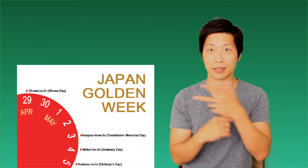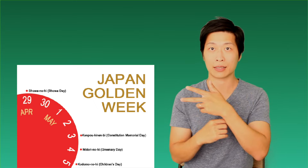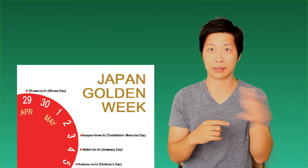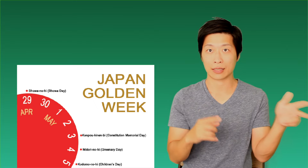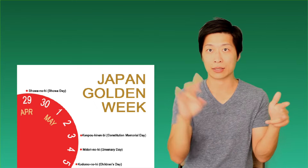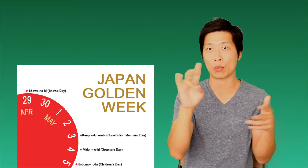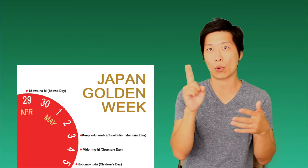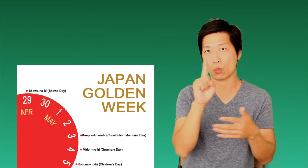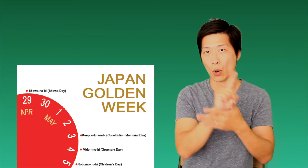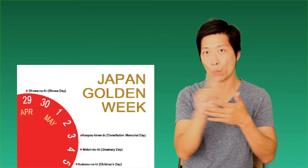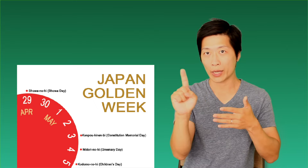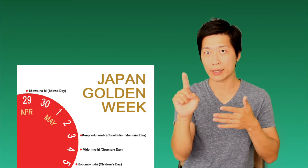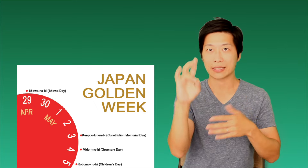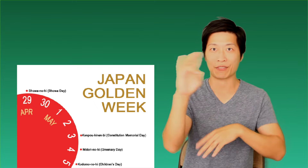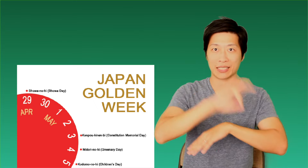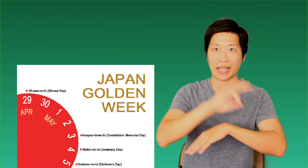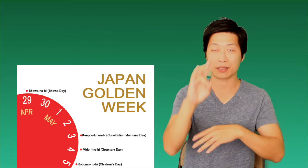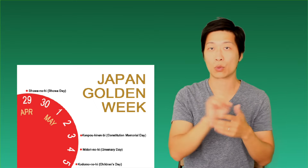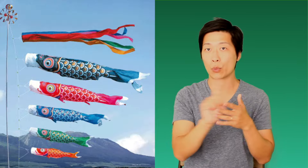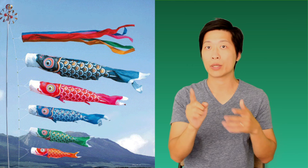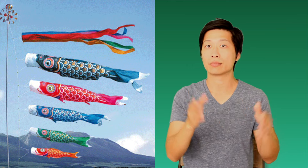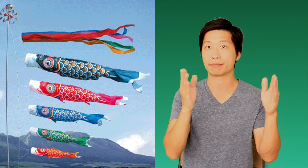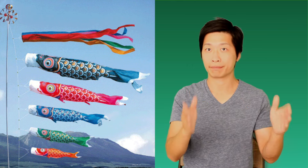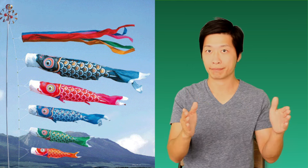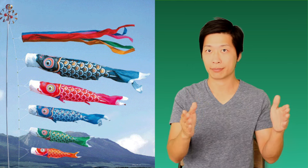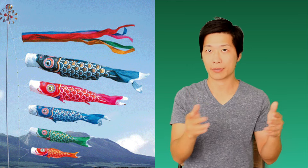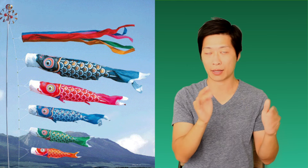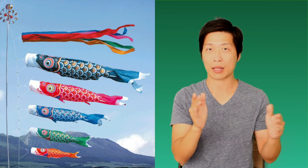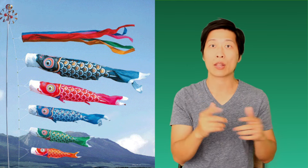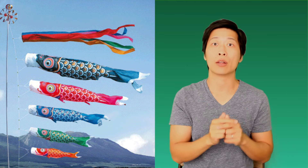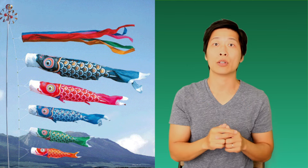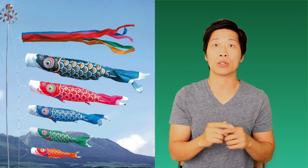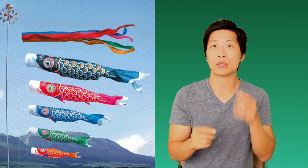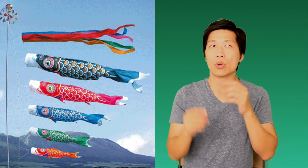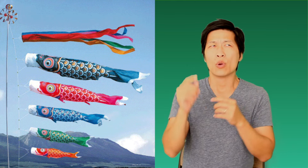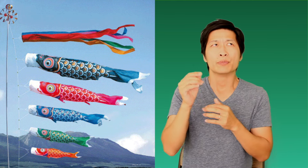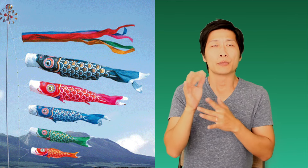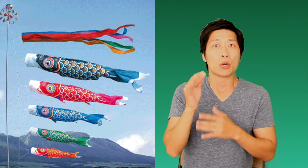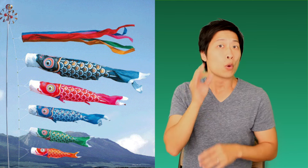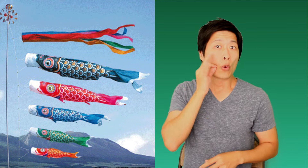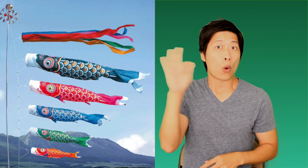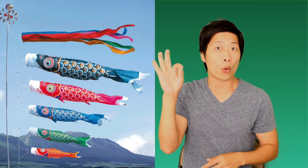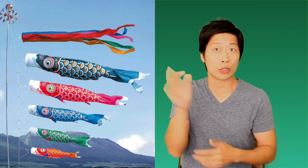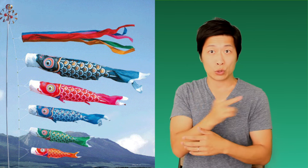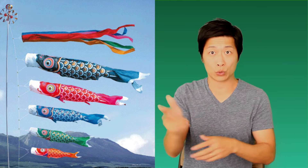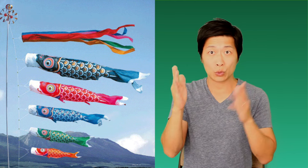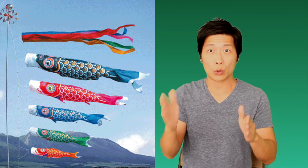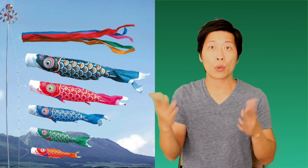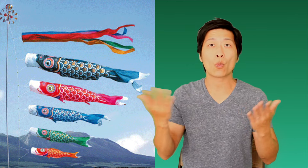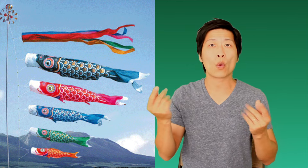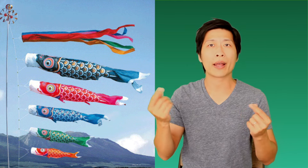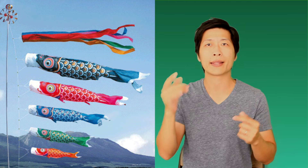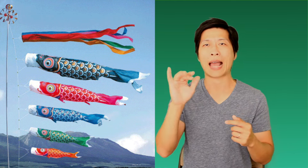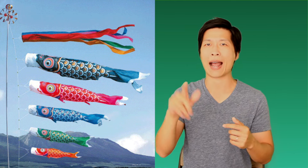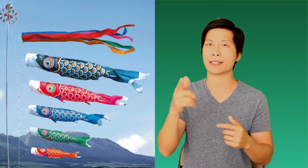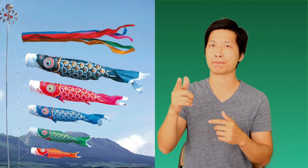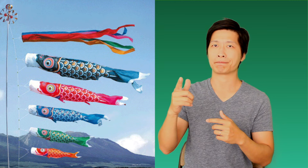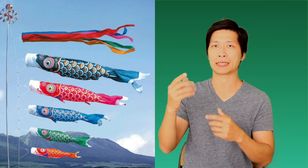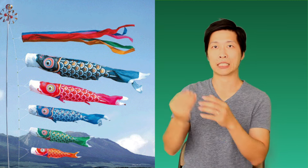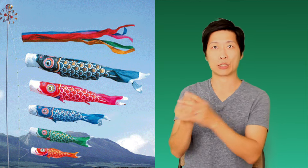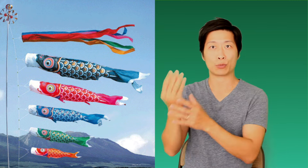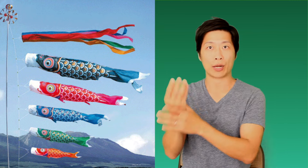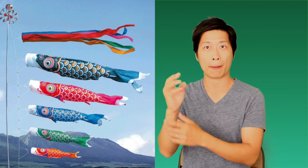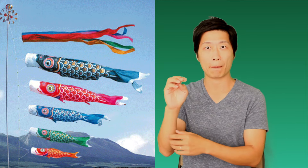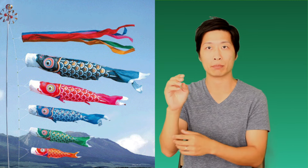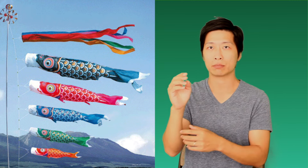seven days in Japan where it's the end